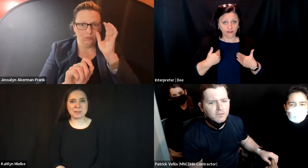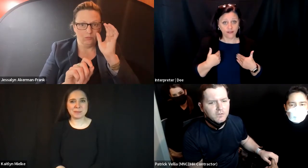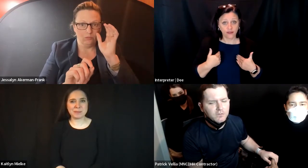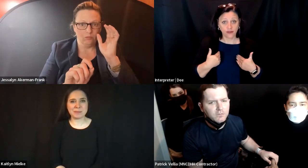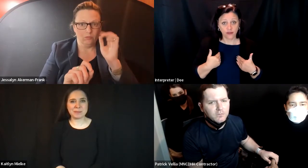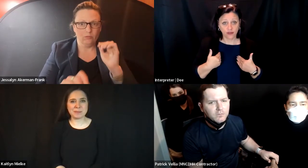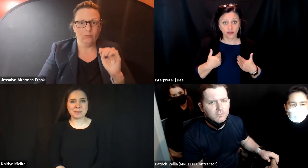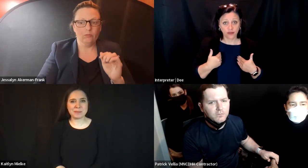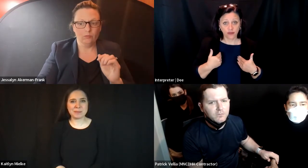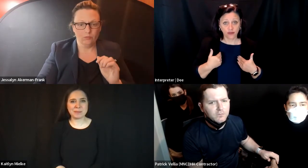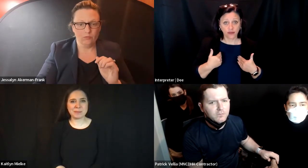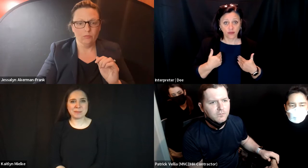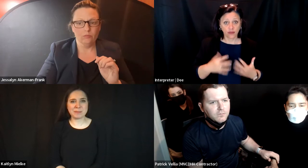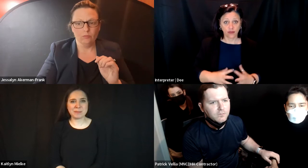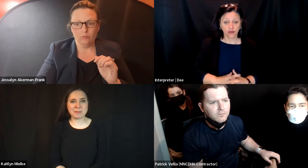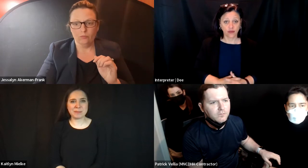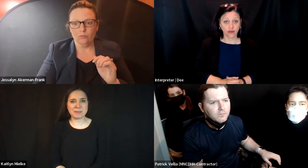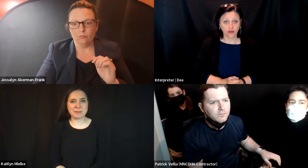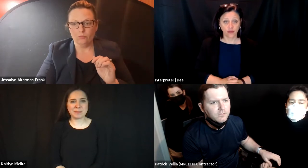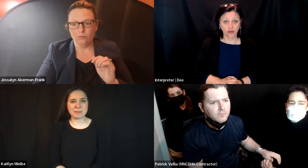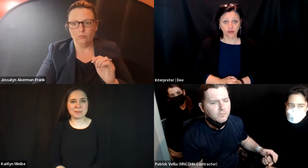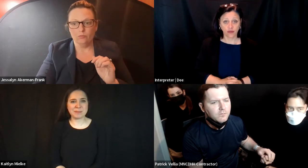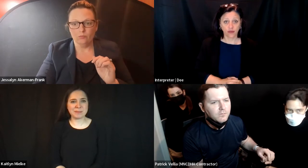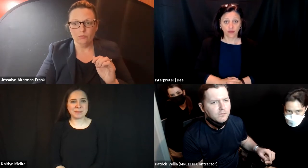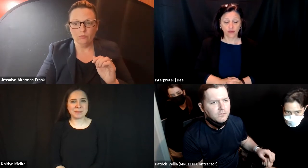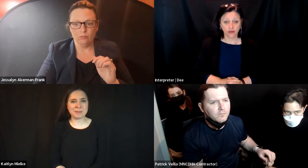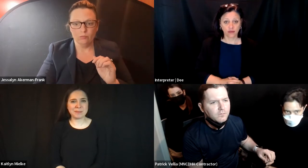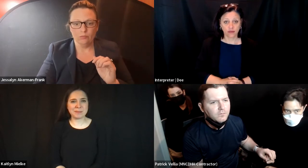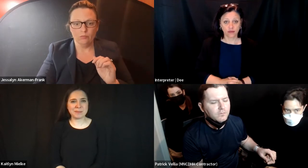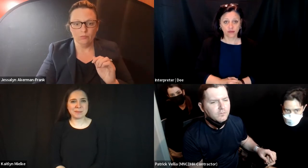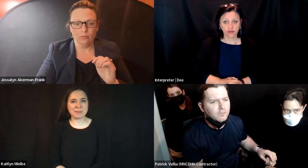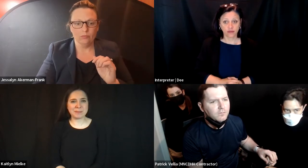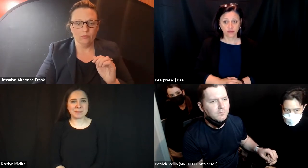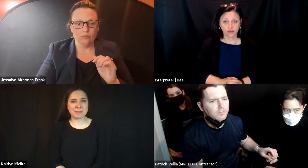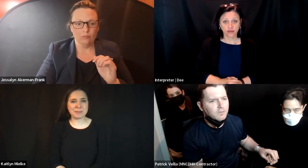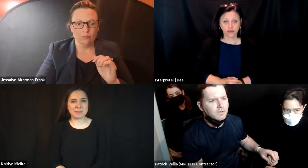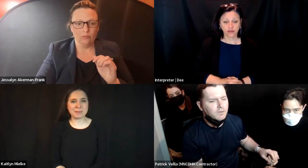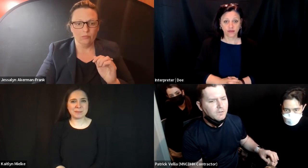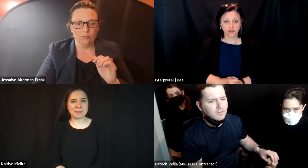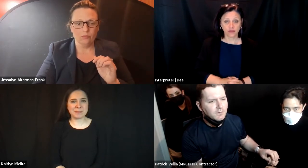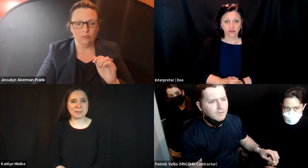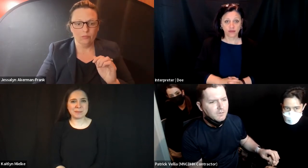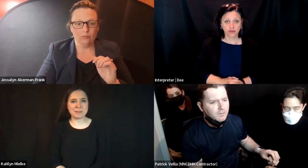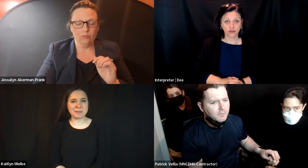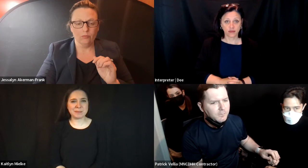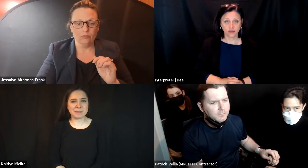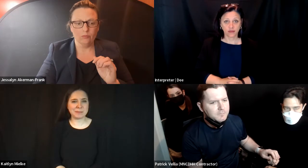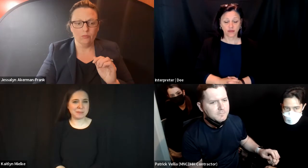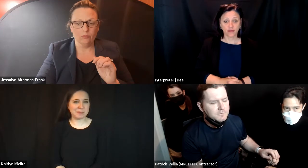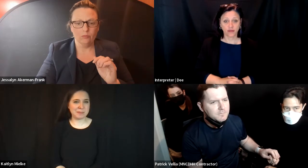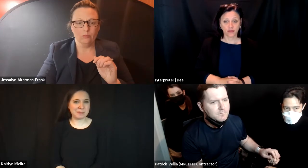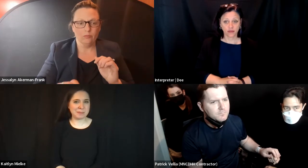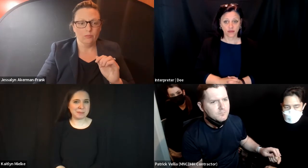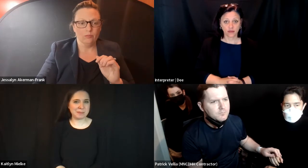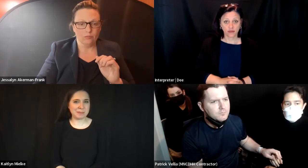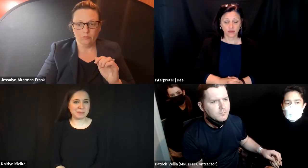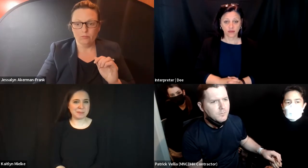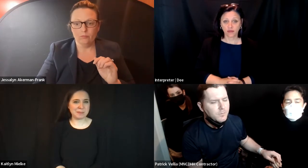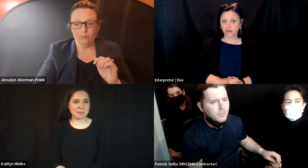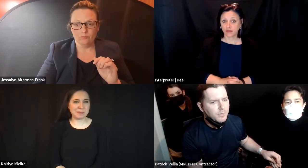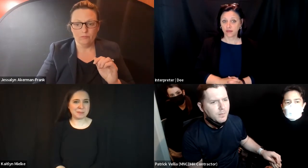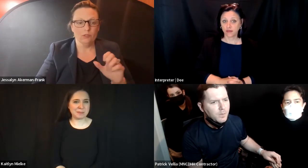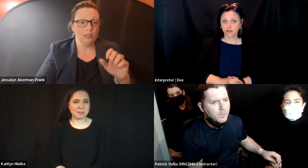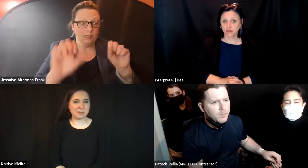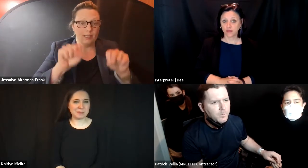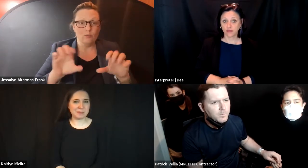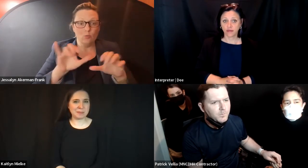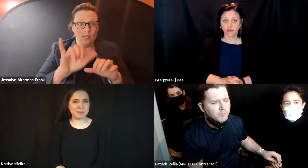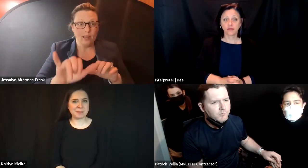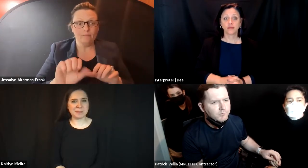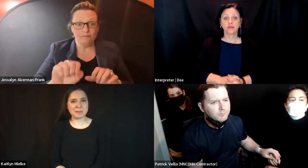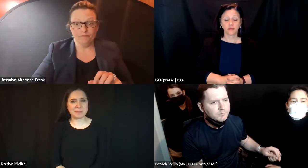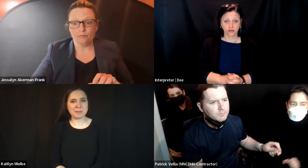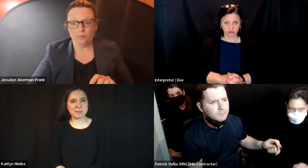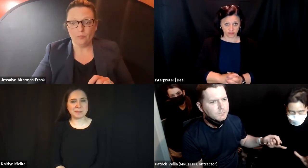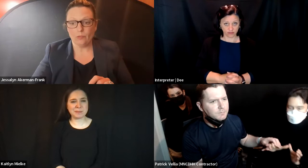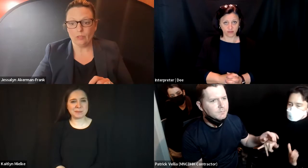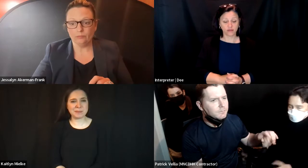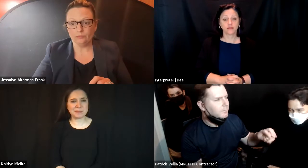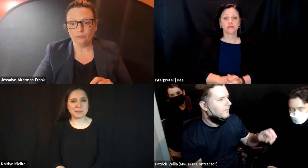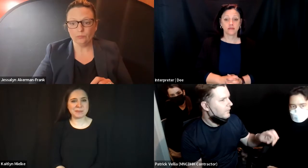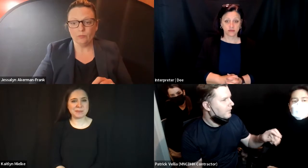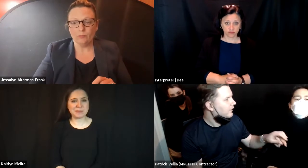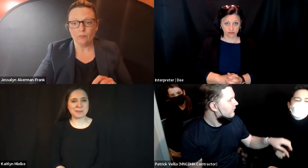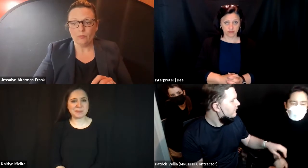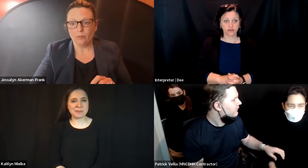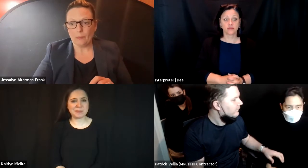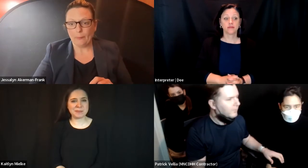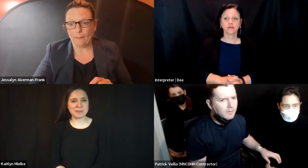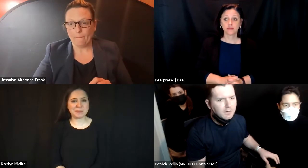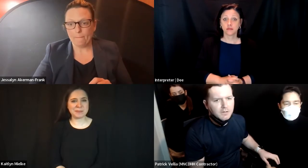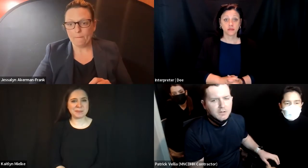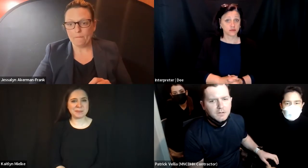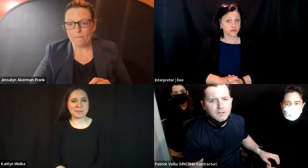Patrick: Best to open the floor for questions, we've got 20 minutes left.